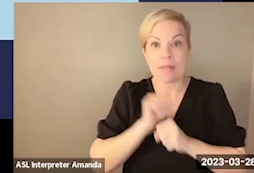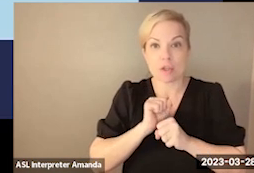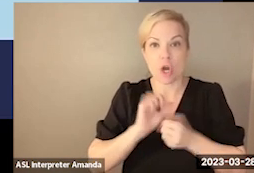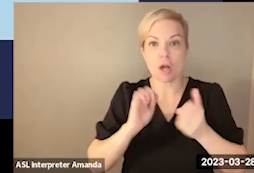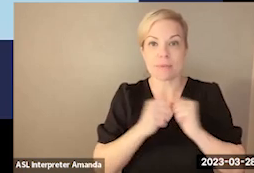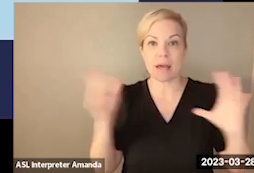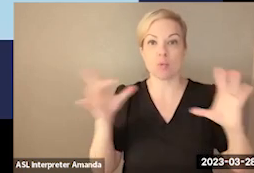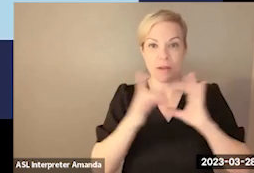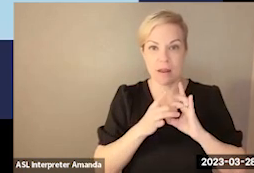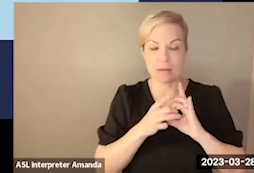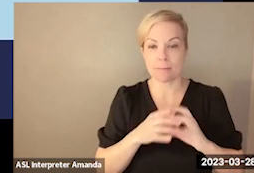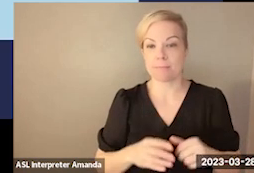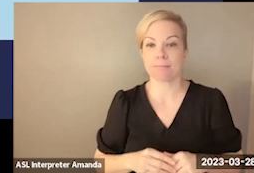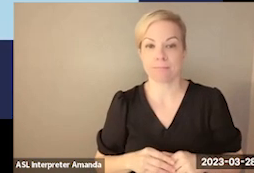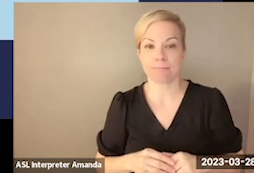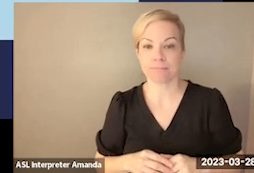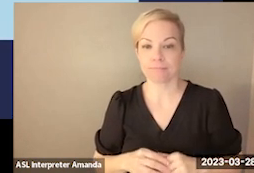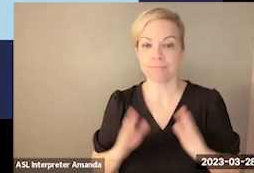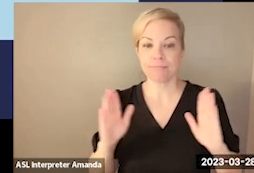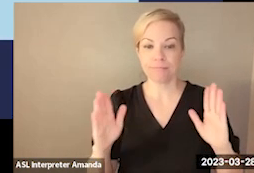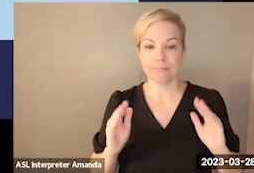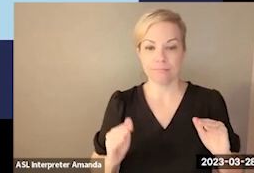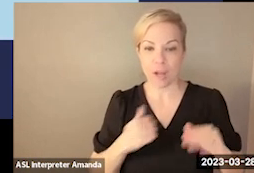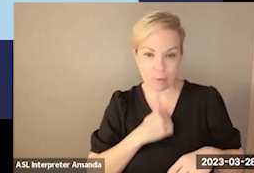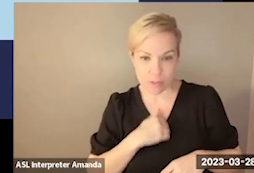Debbie Stine, Science & Technology Policy Academy: I hear something else that they oh, i'm sorry I see something down here.